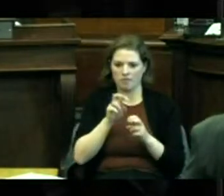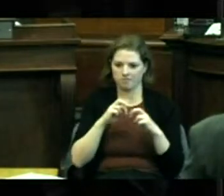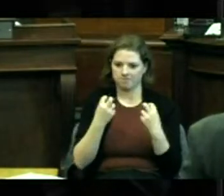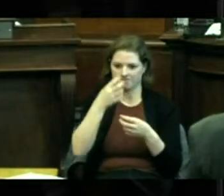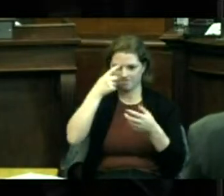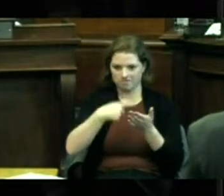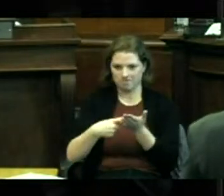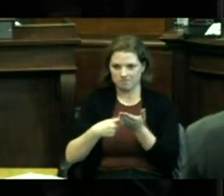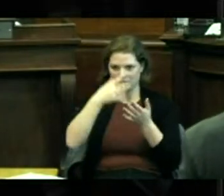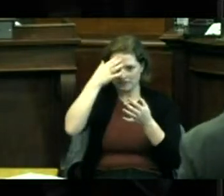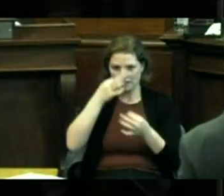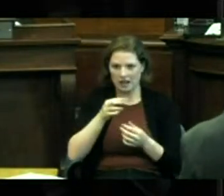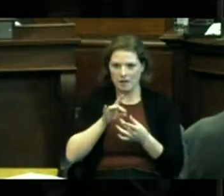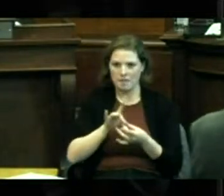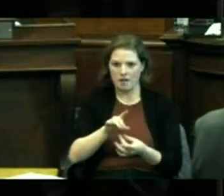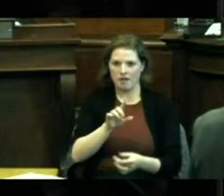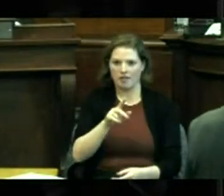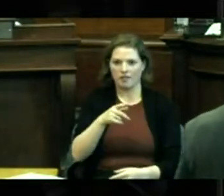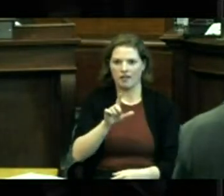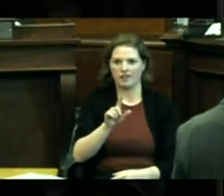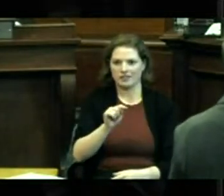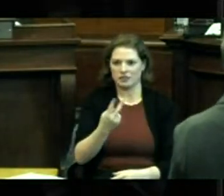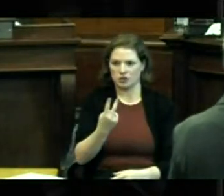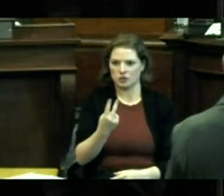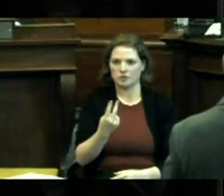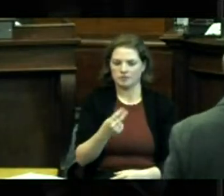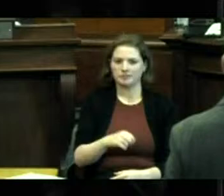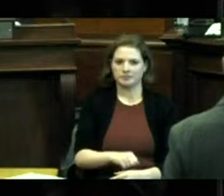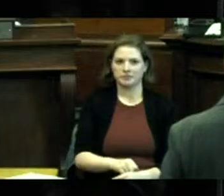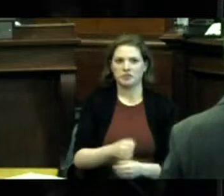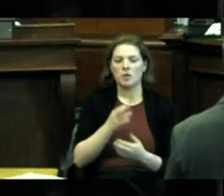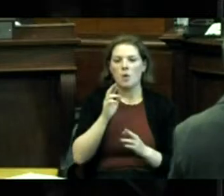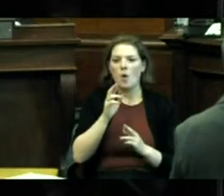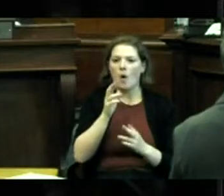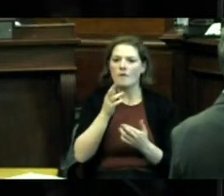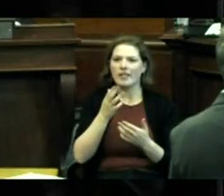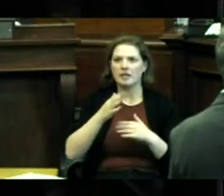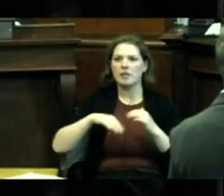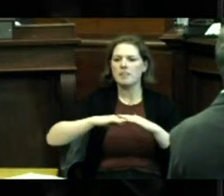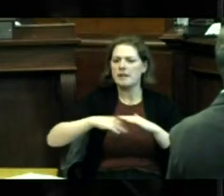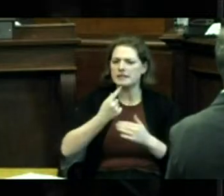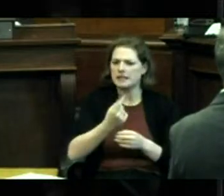year, right around the time that we hope to be making decisions about Lt2. So we'll be able to